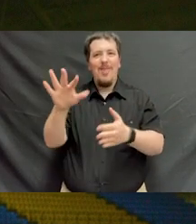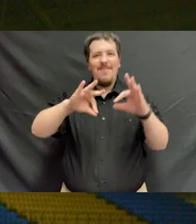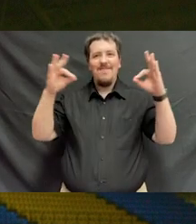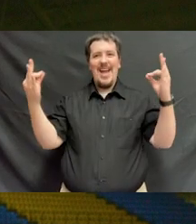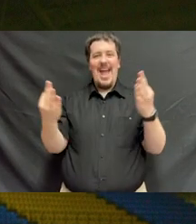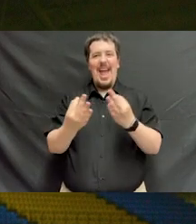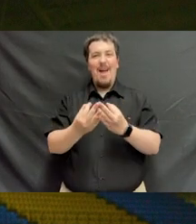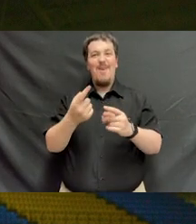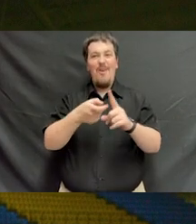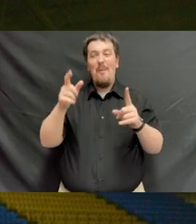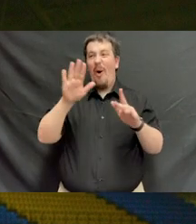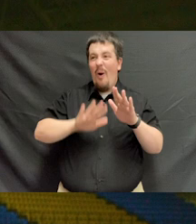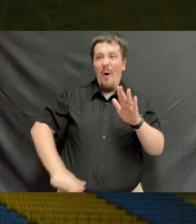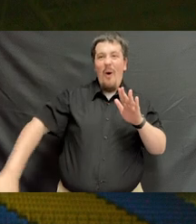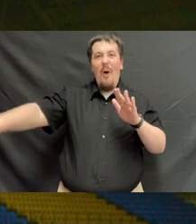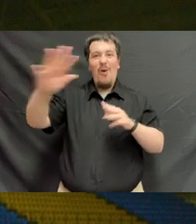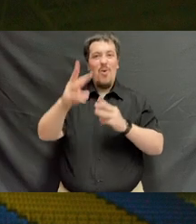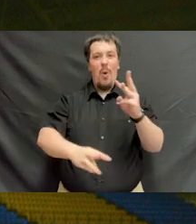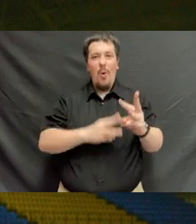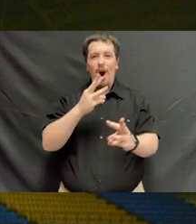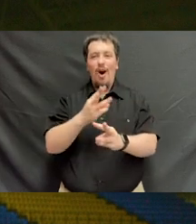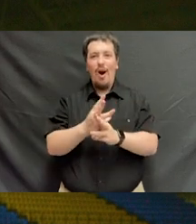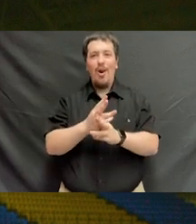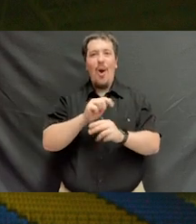and their families from literally all parts of the globe,